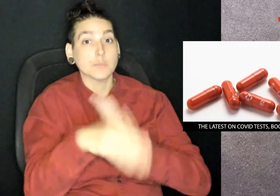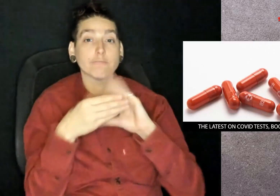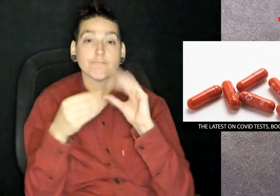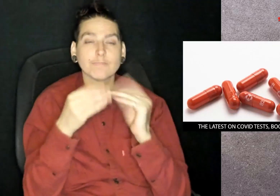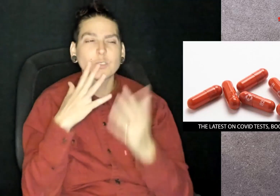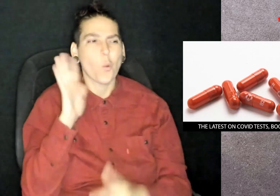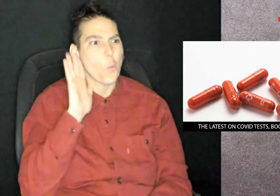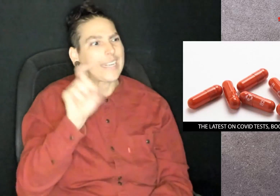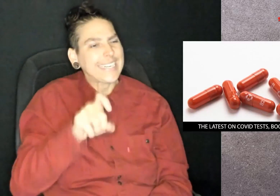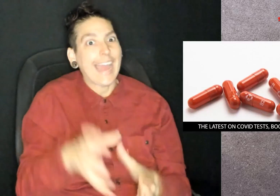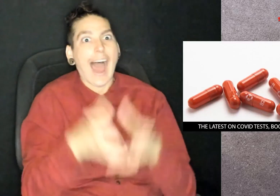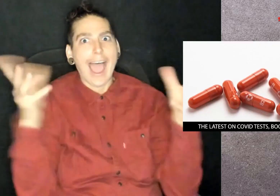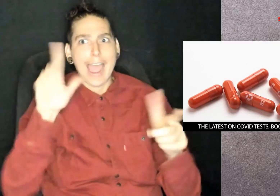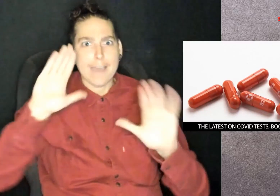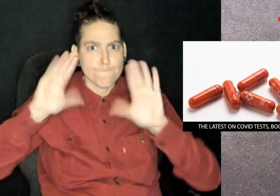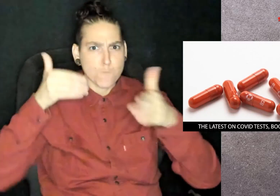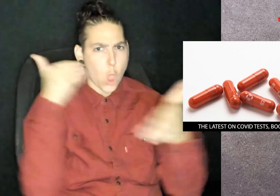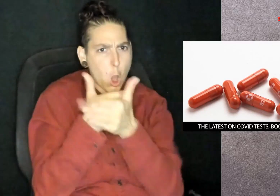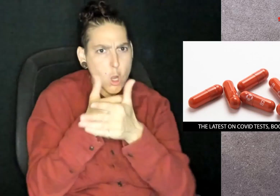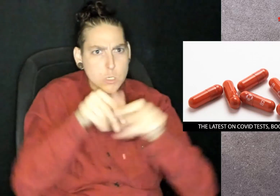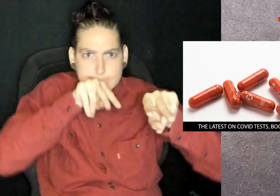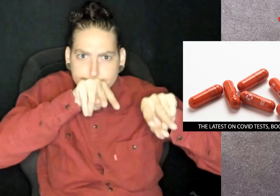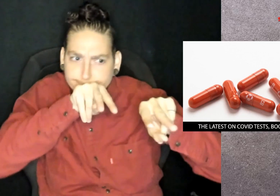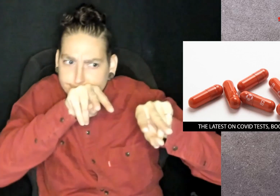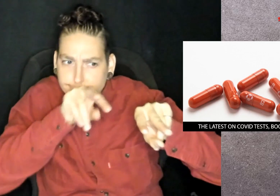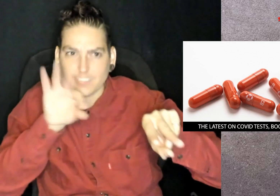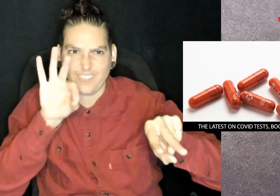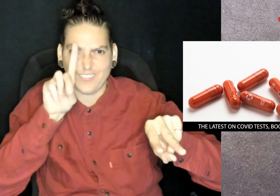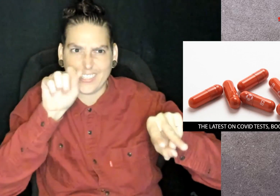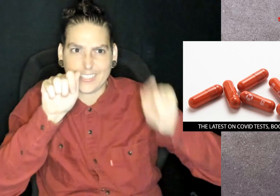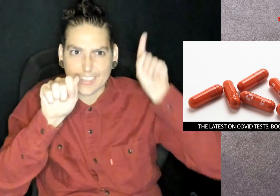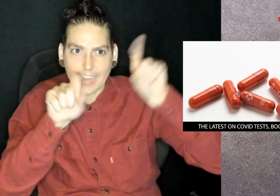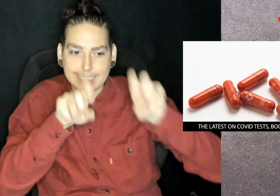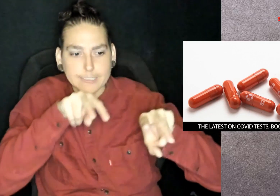but one expert says it will need a lot more scrutiny from the FDA